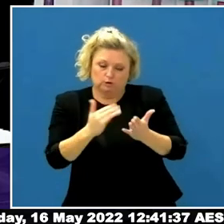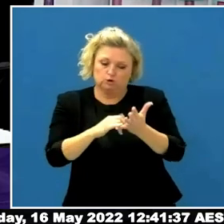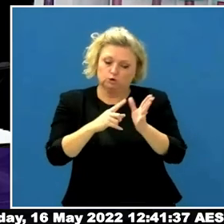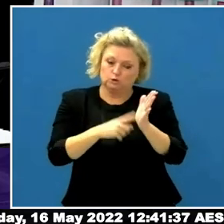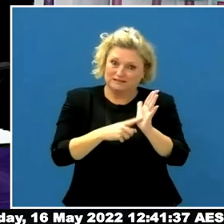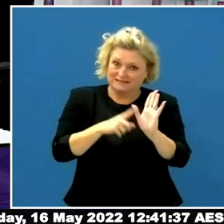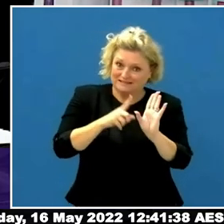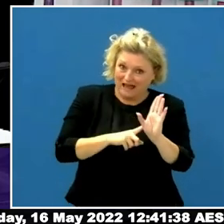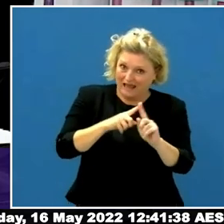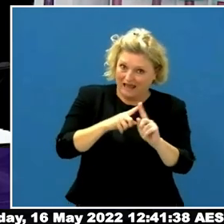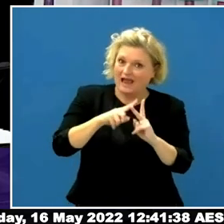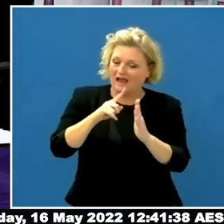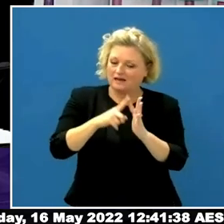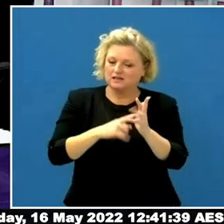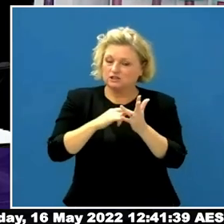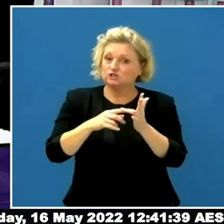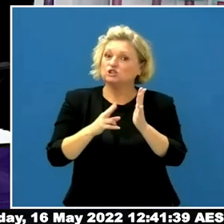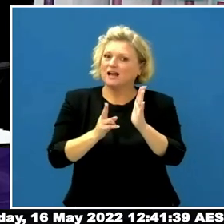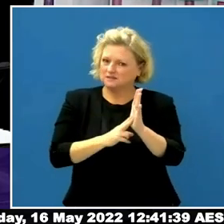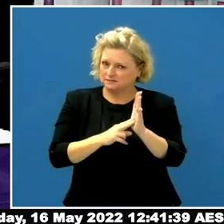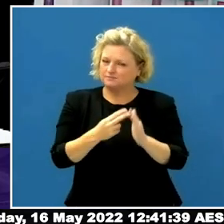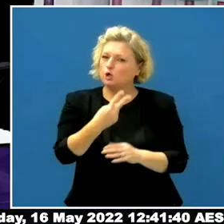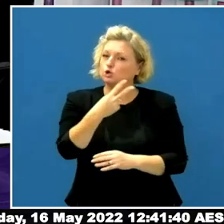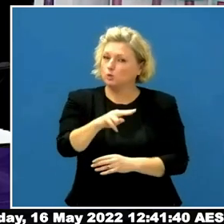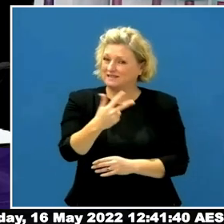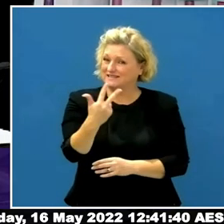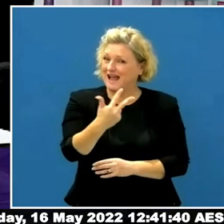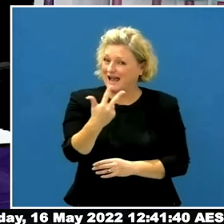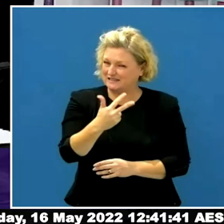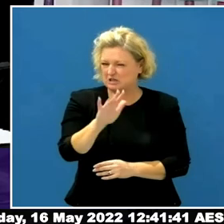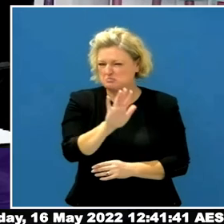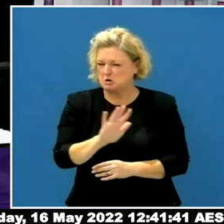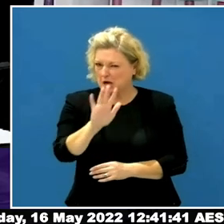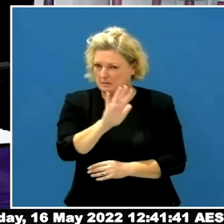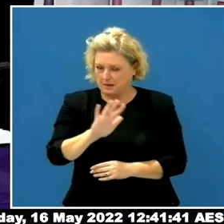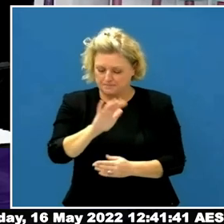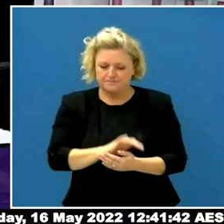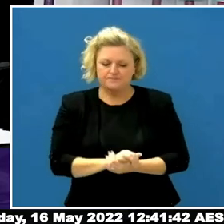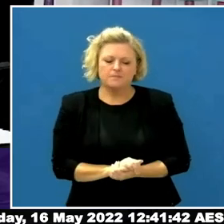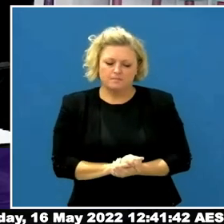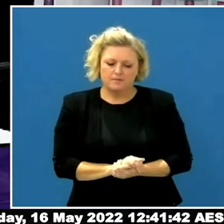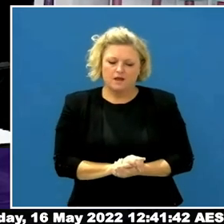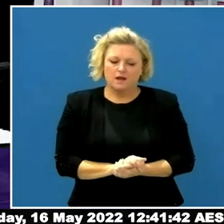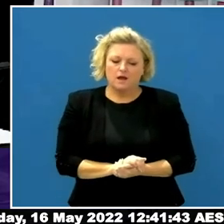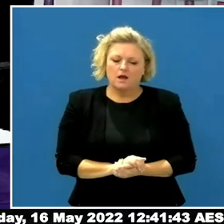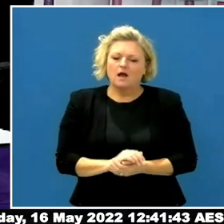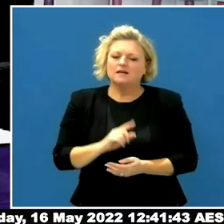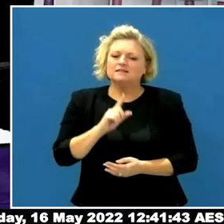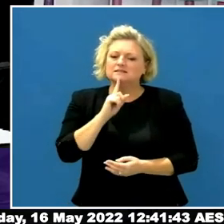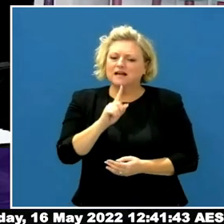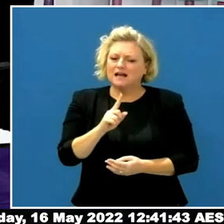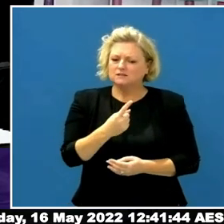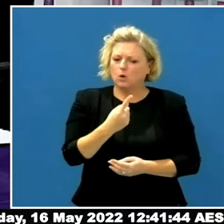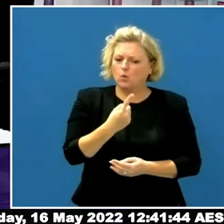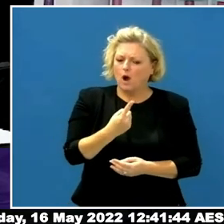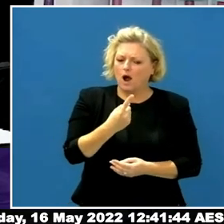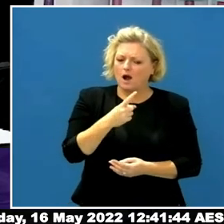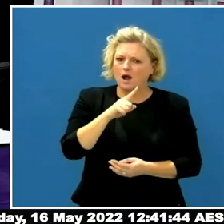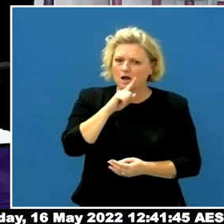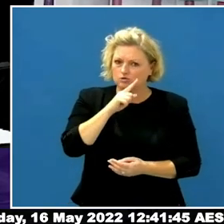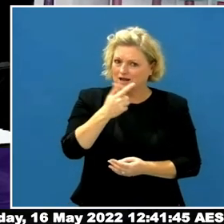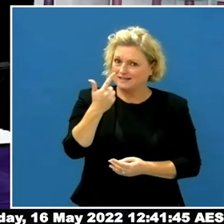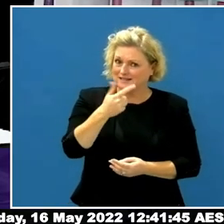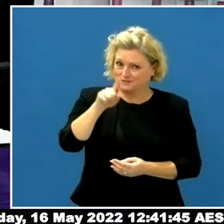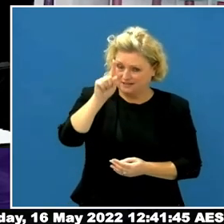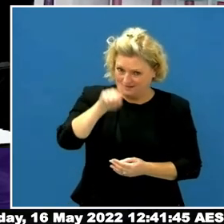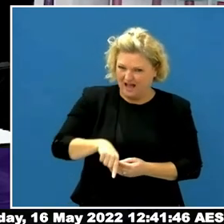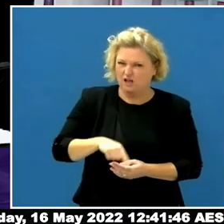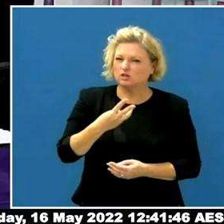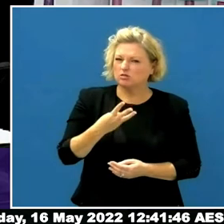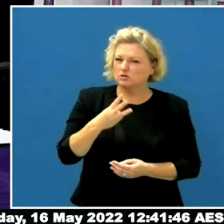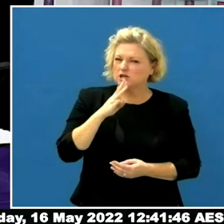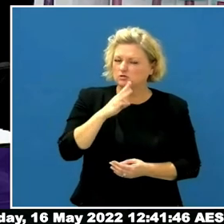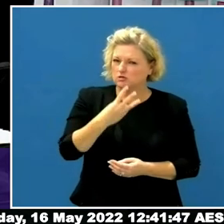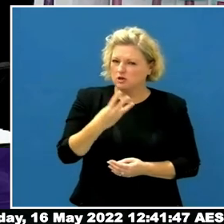This is the plan that provides for $117,134 for an amount that would cover the day care